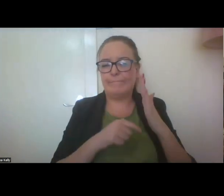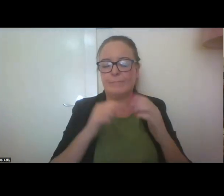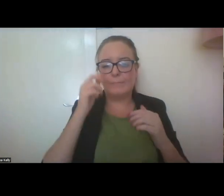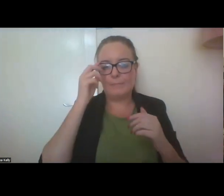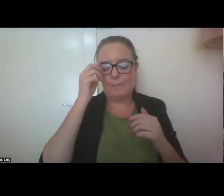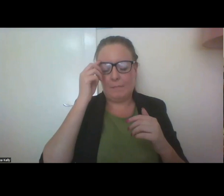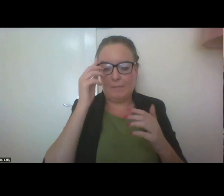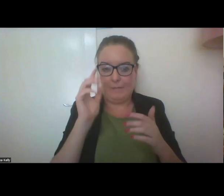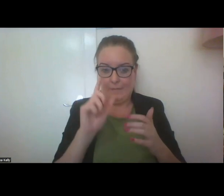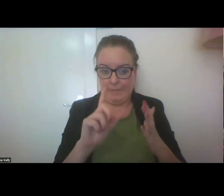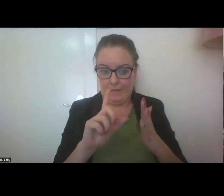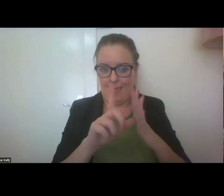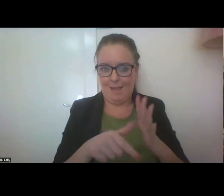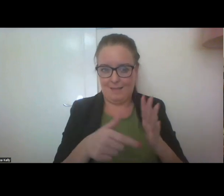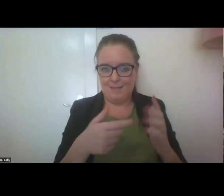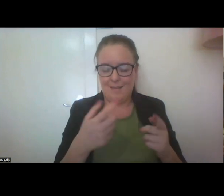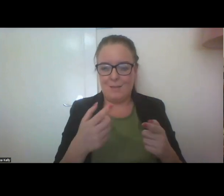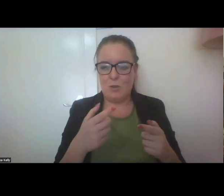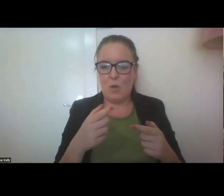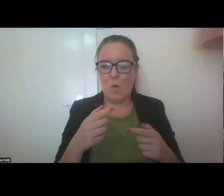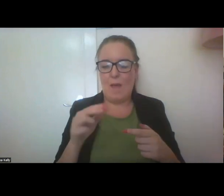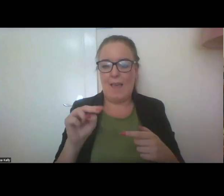and initially tell you that NaviLens is an innovative technology